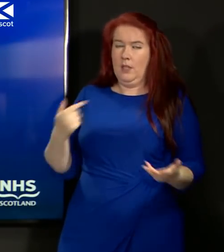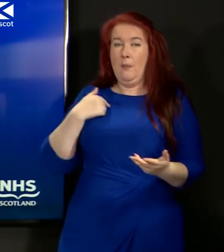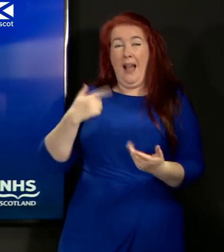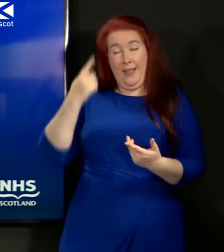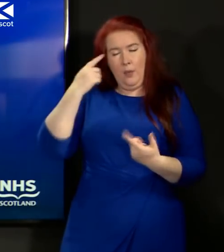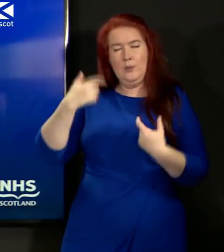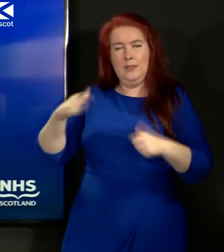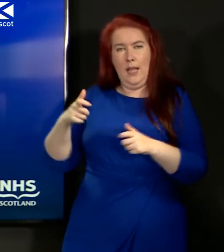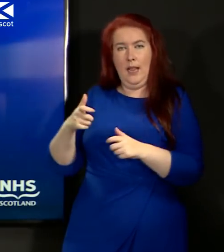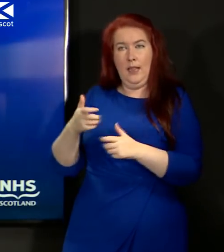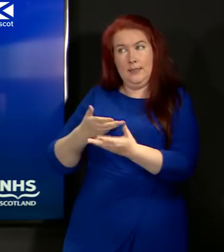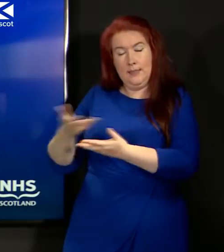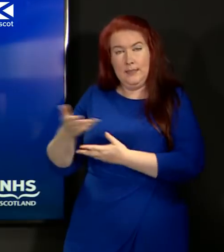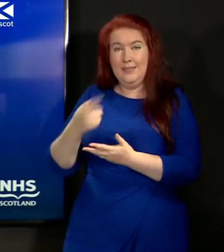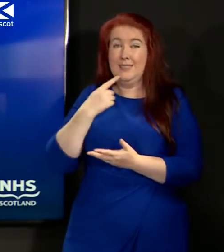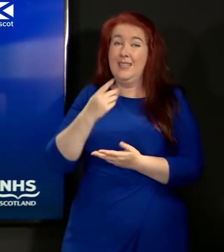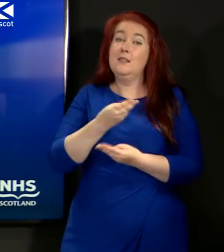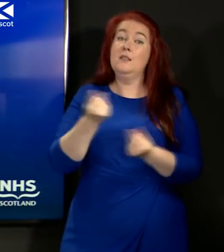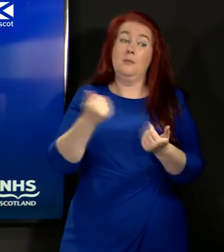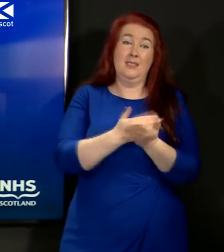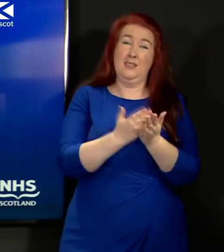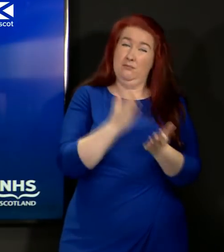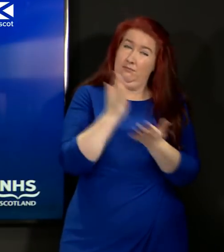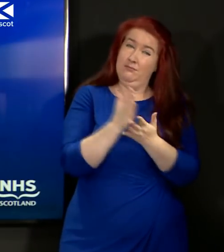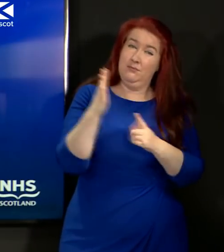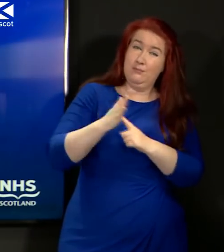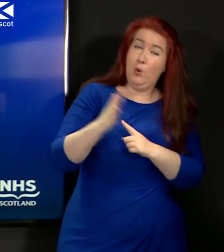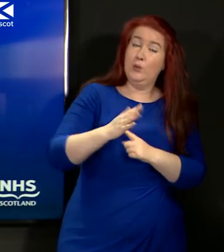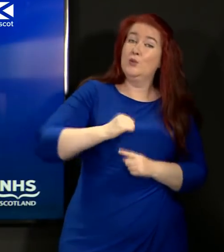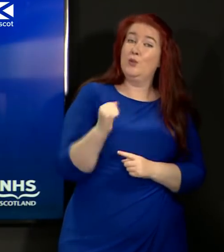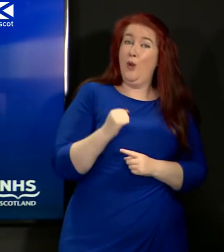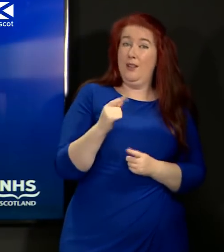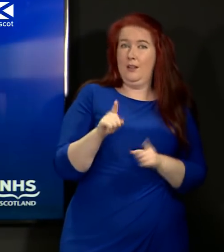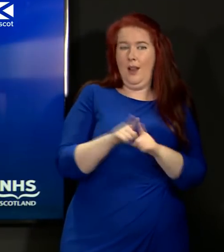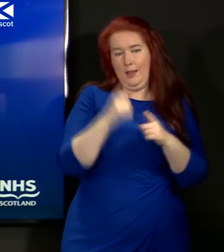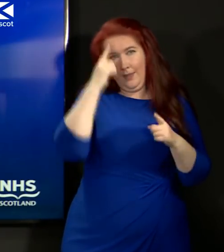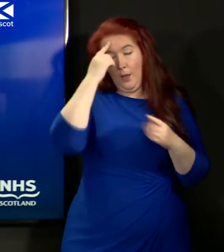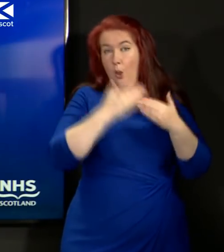for the sectors that really matter to Scotland in terms of the longer term, because the impact